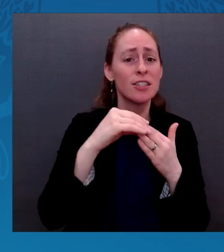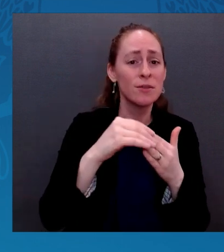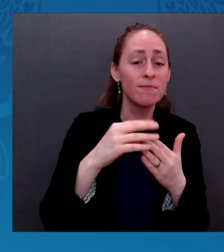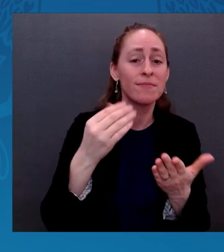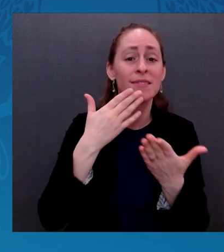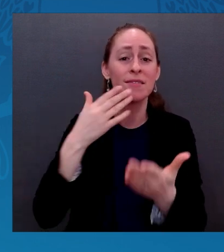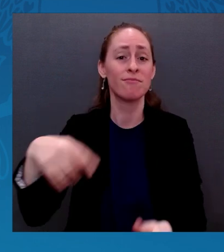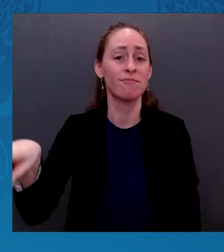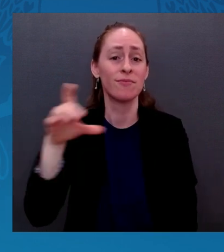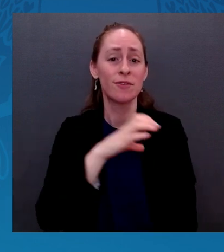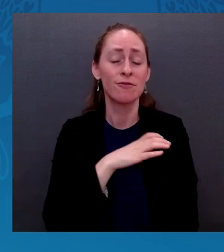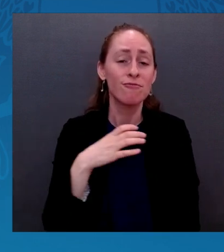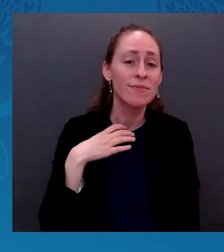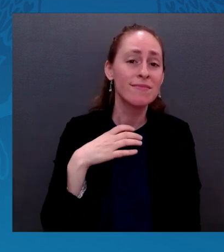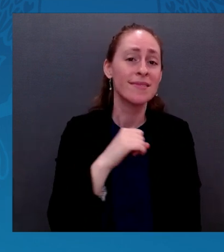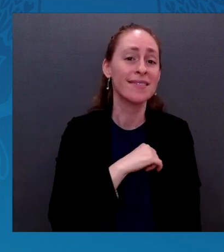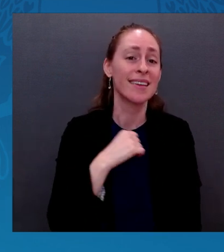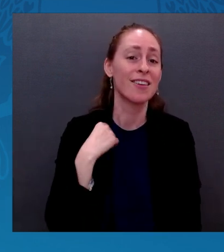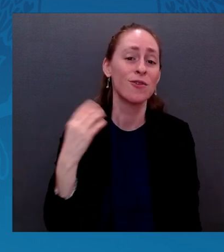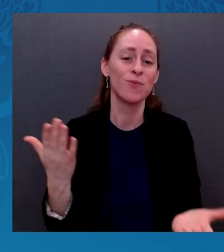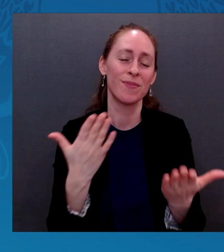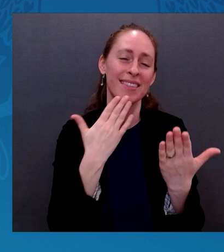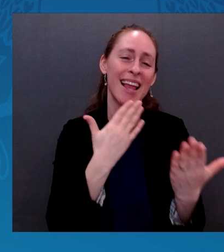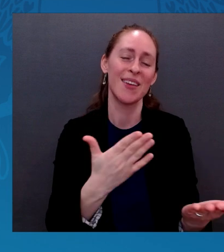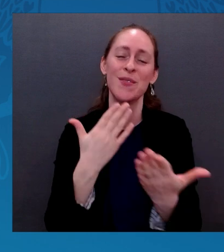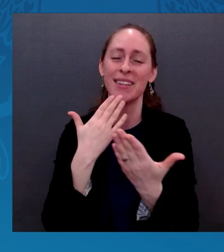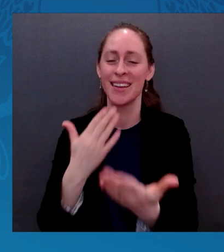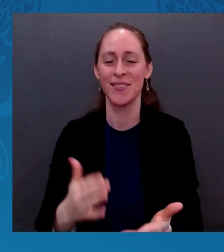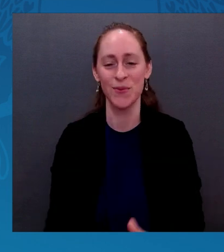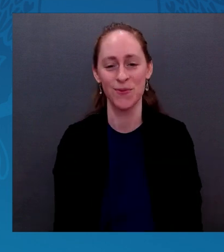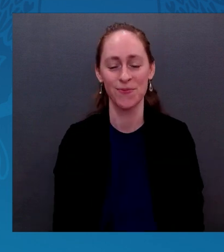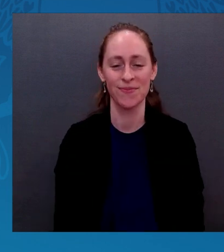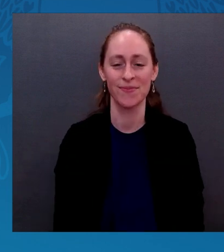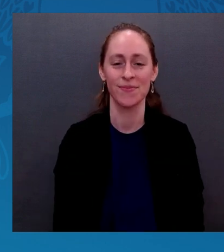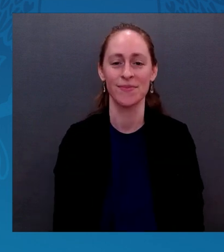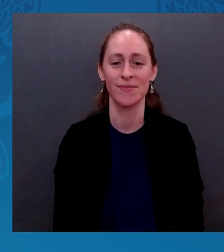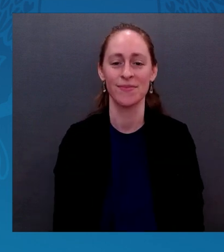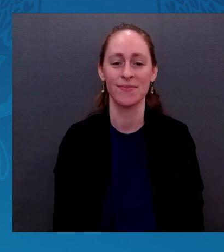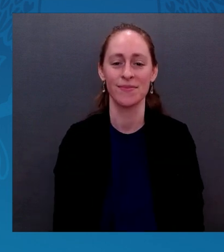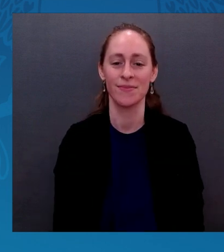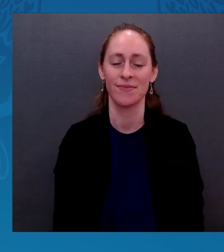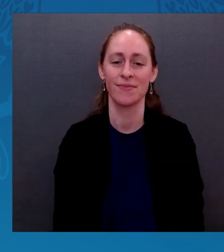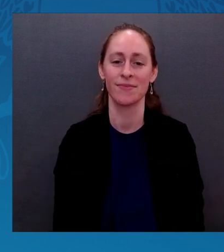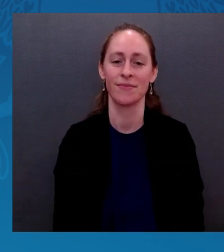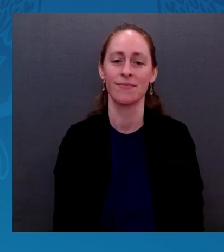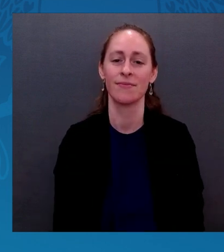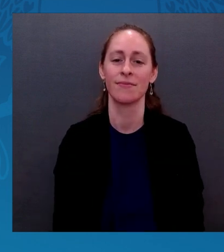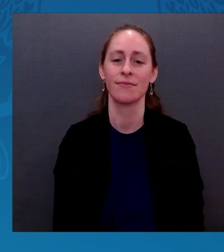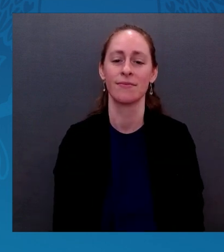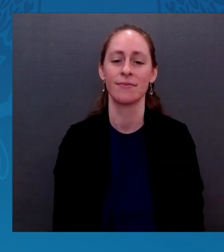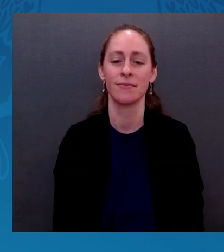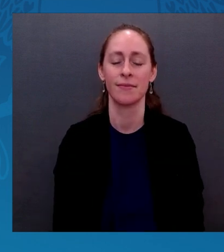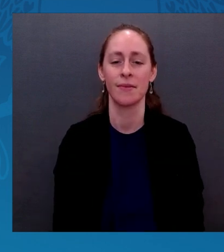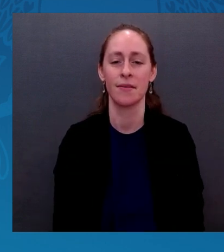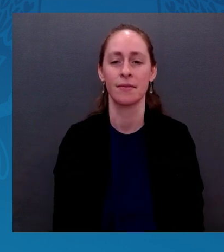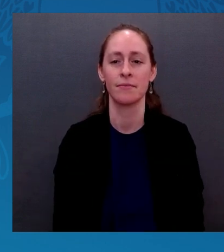Administrator Regan: I want to --